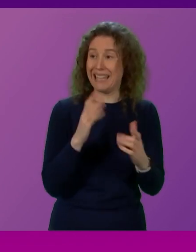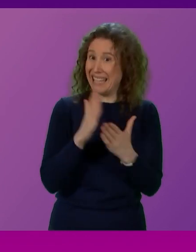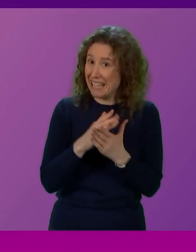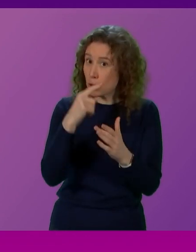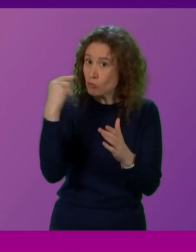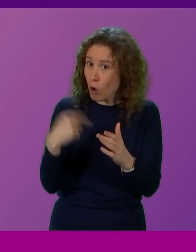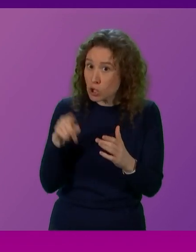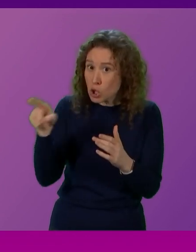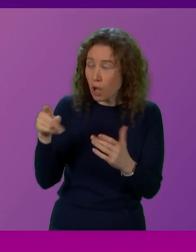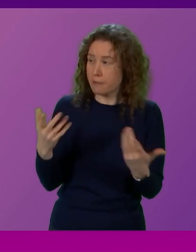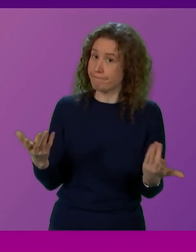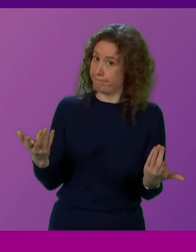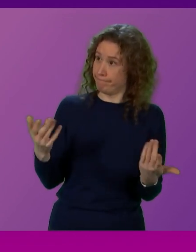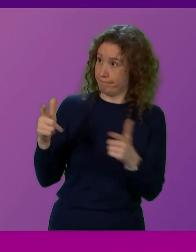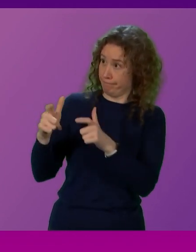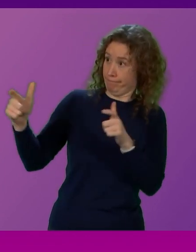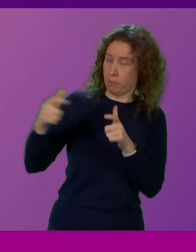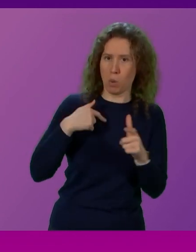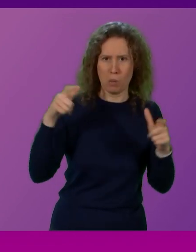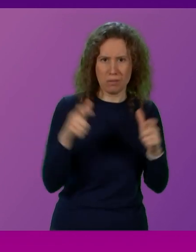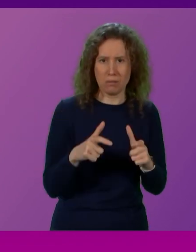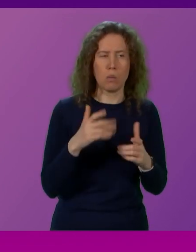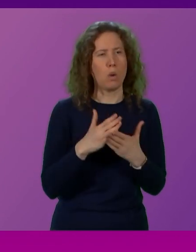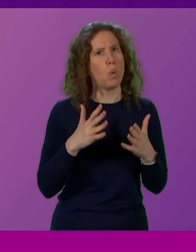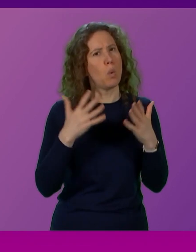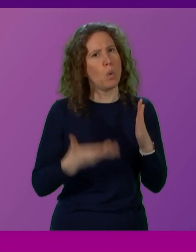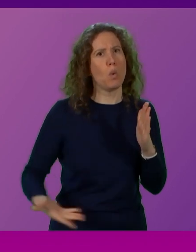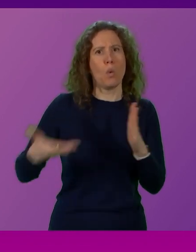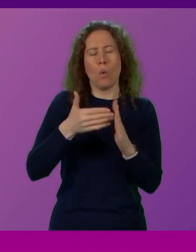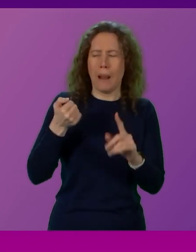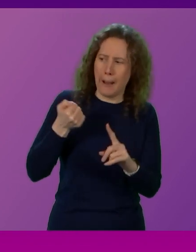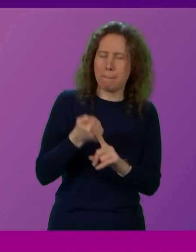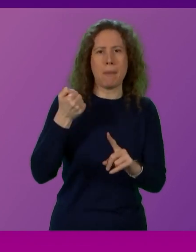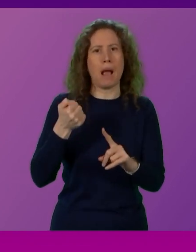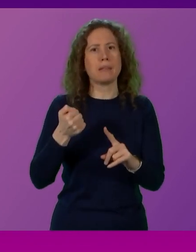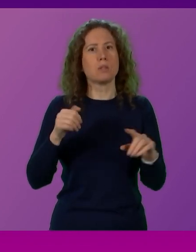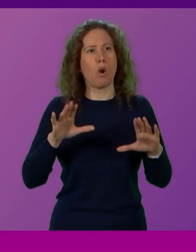That, on top of everything else, will severely impact on devolved nations and our responsibilities.